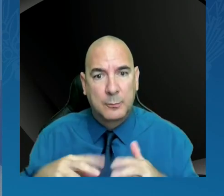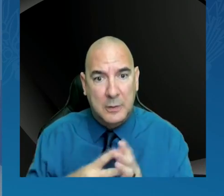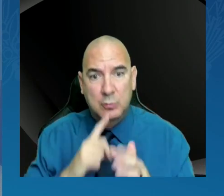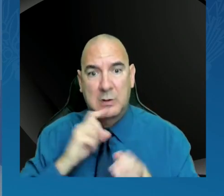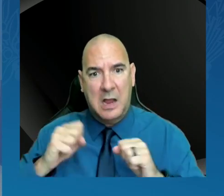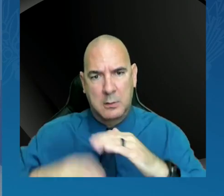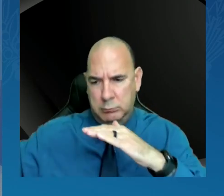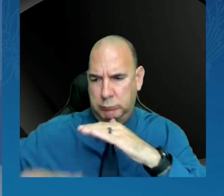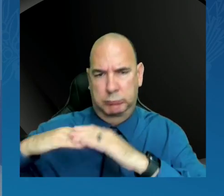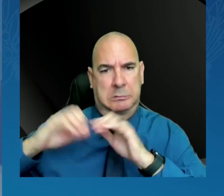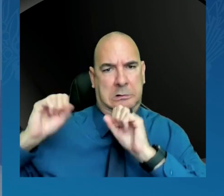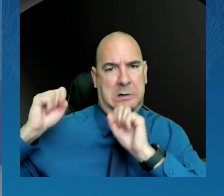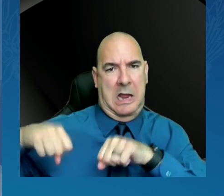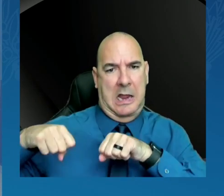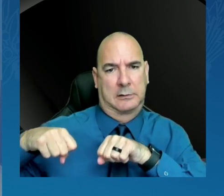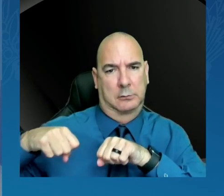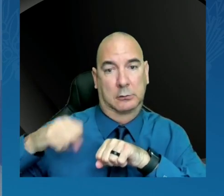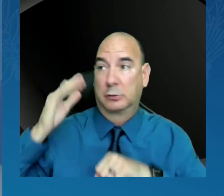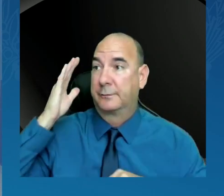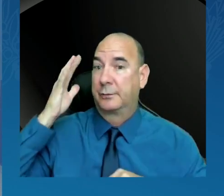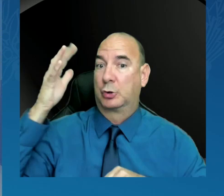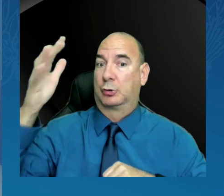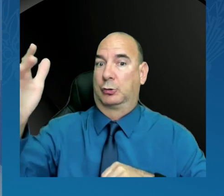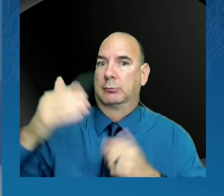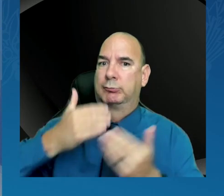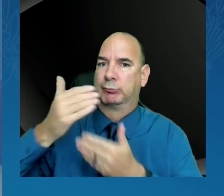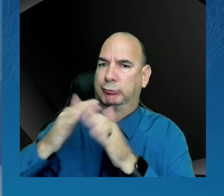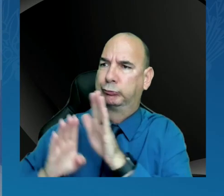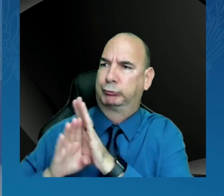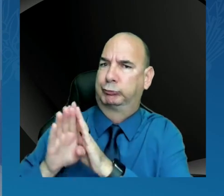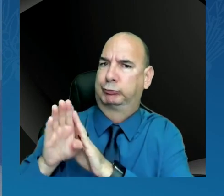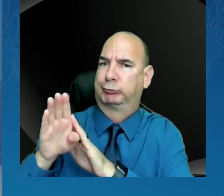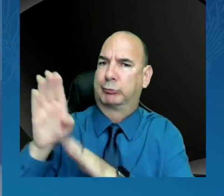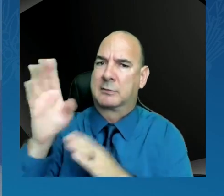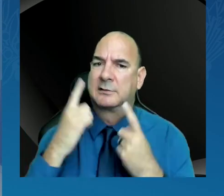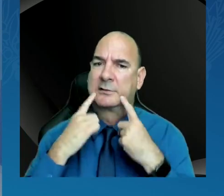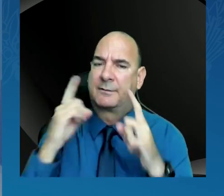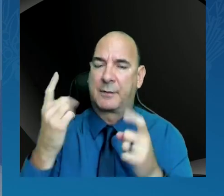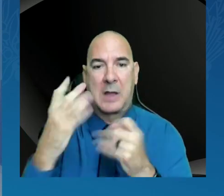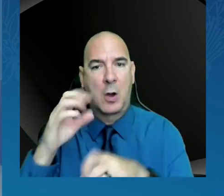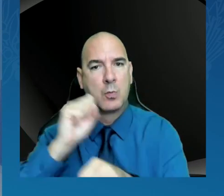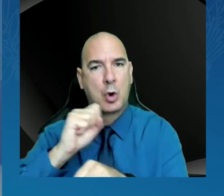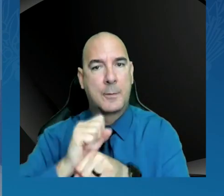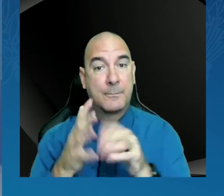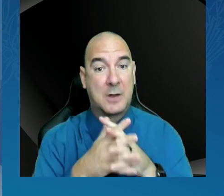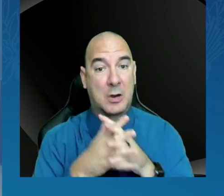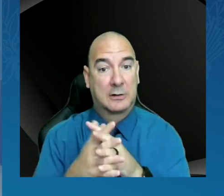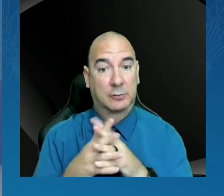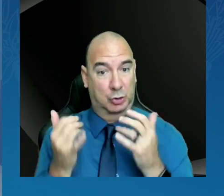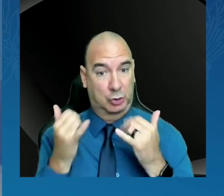for generations of workers in America. So today it is an honor to gather with a group of leaders